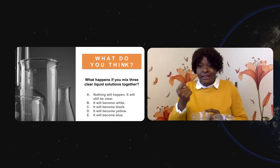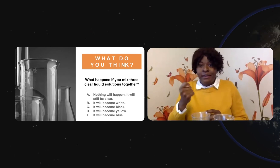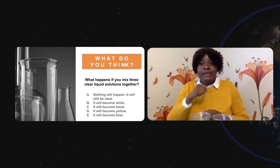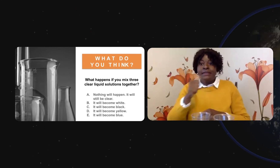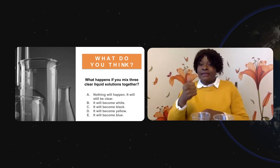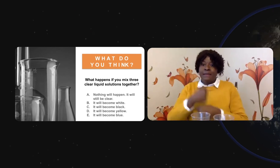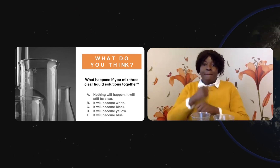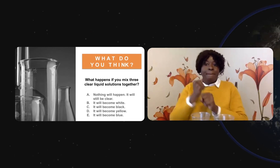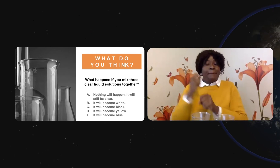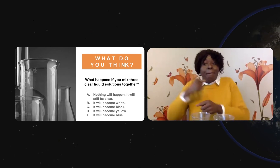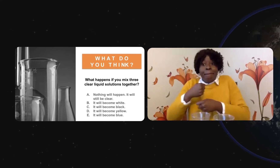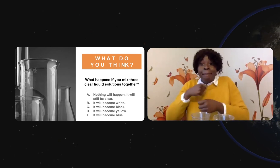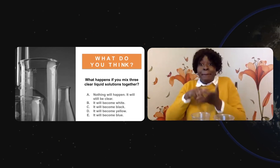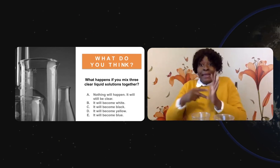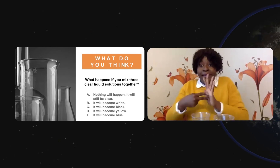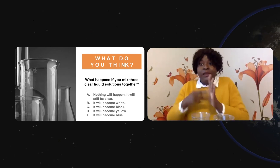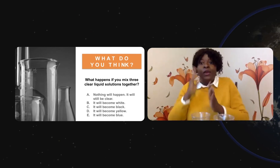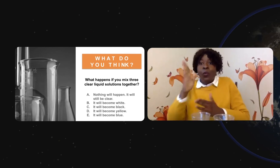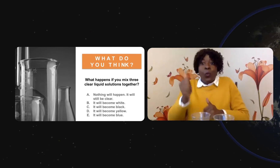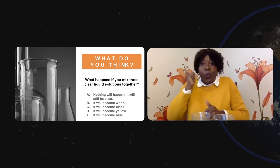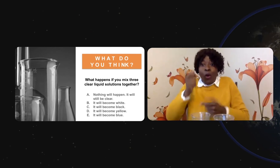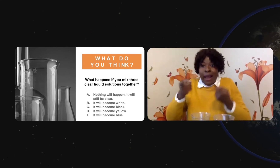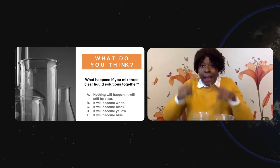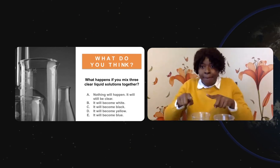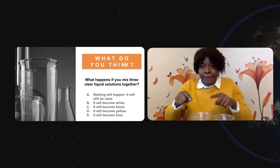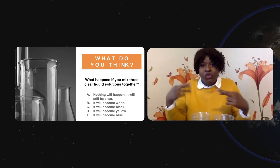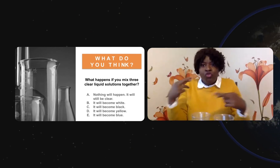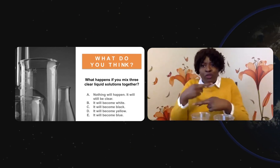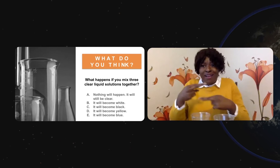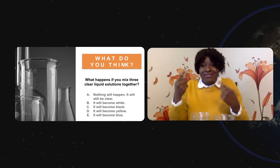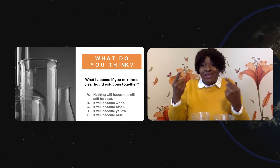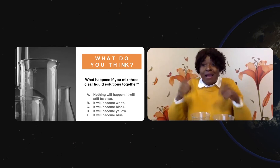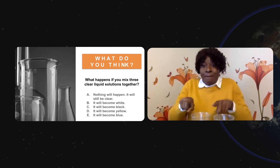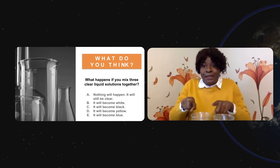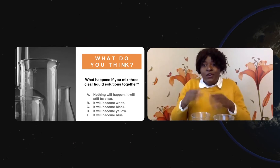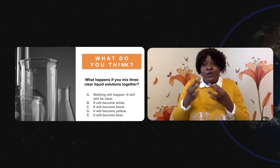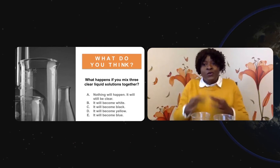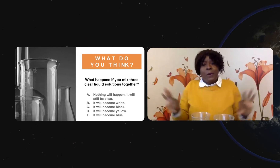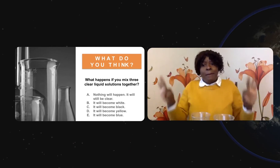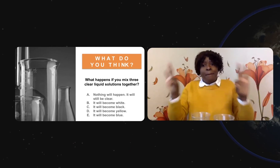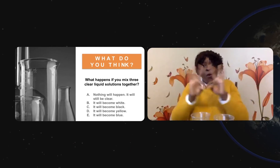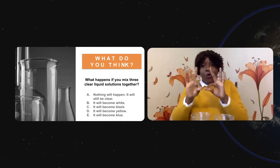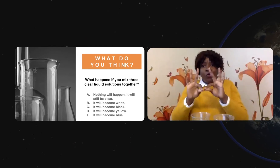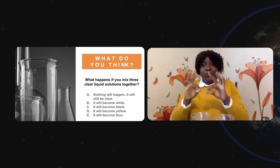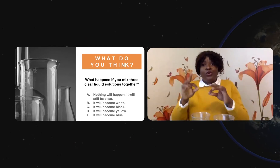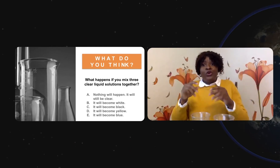You can't see it, but it doesn't mean it didn't happen. The reaction still happens.